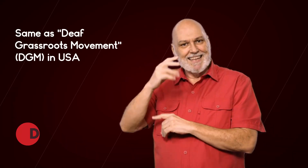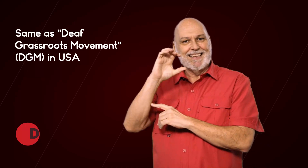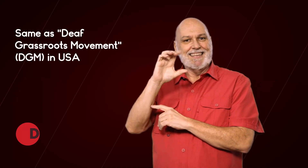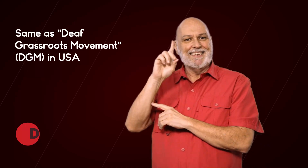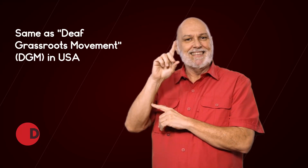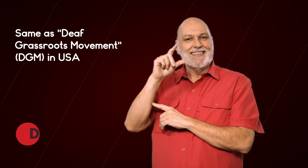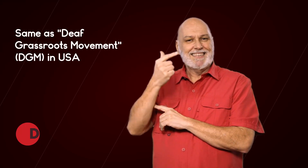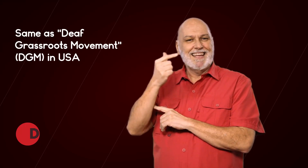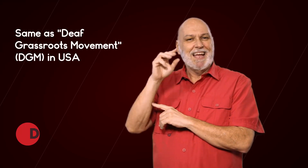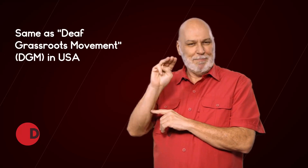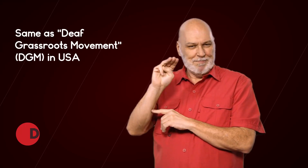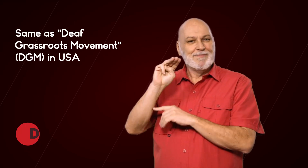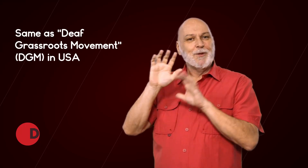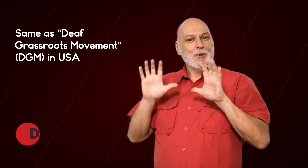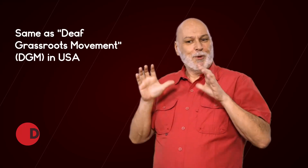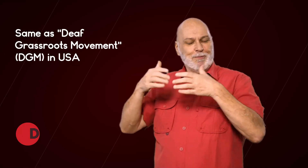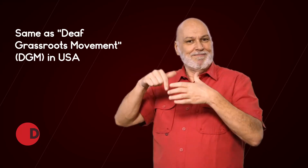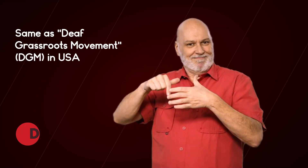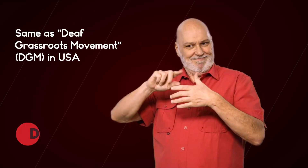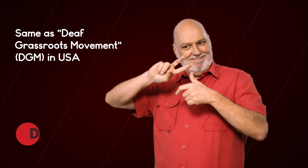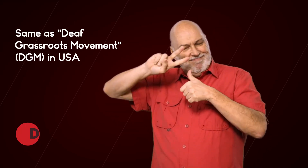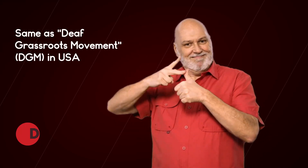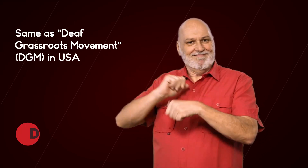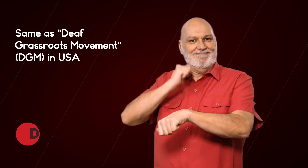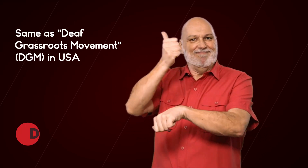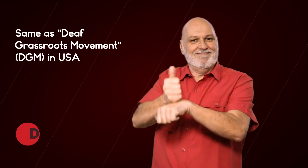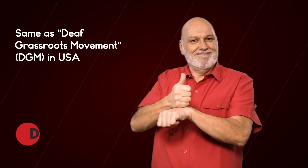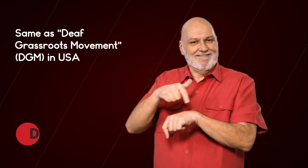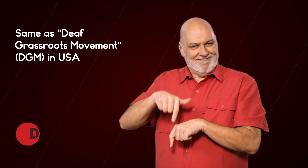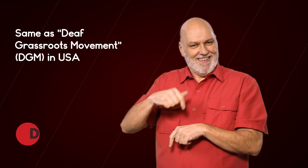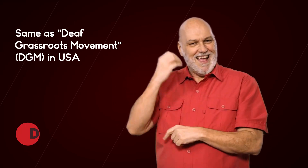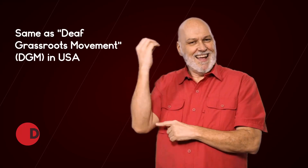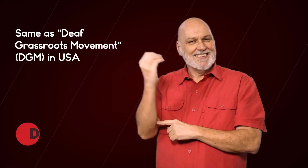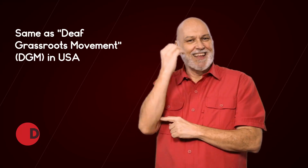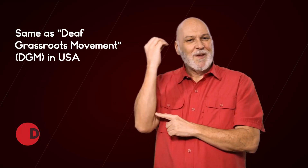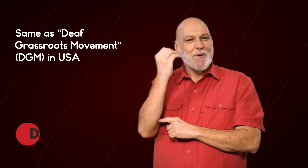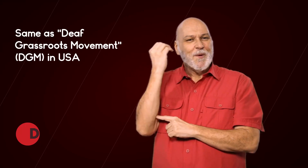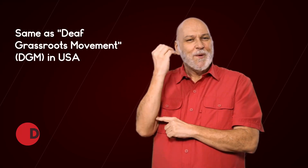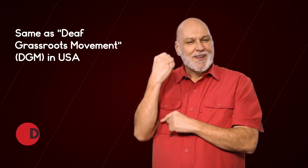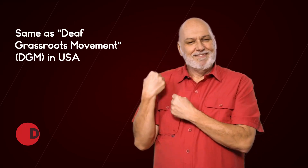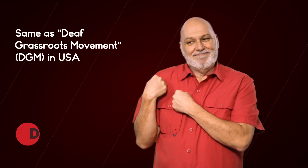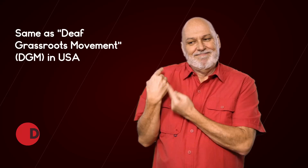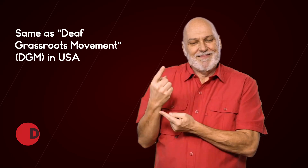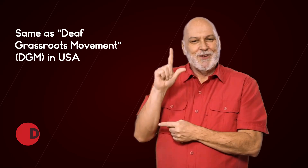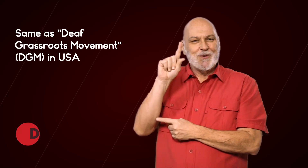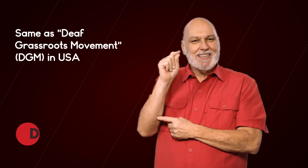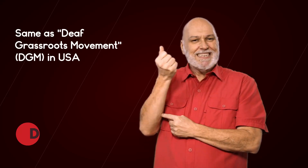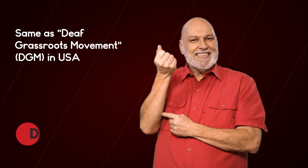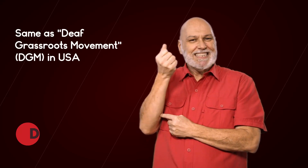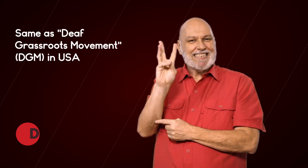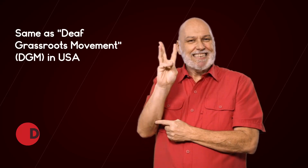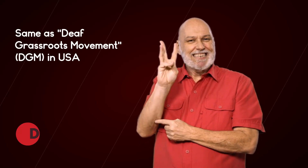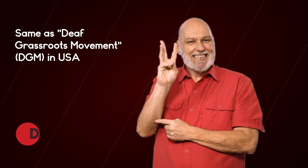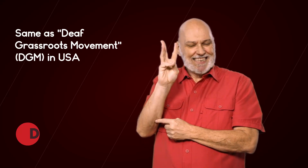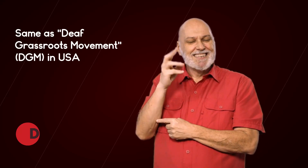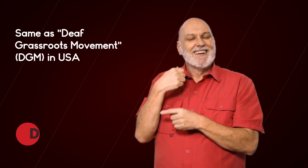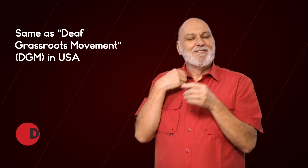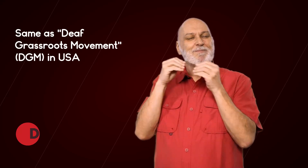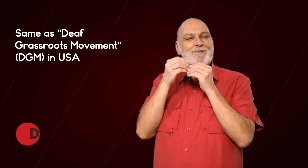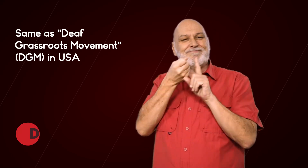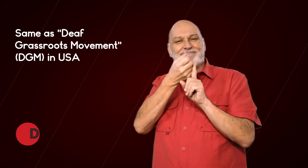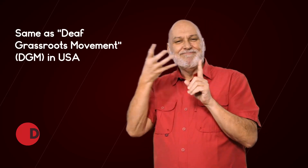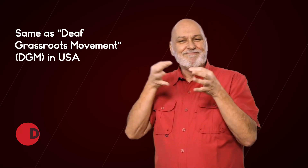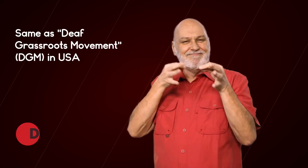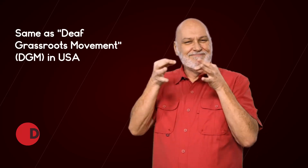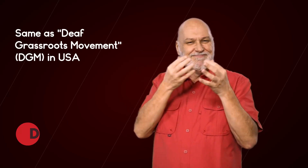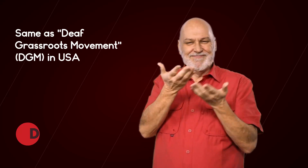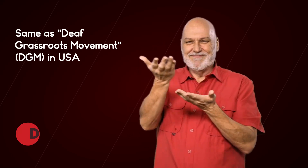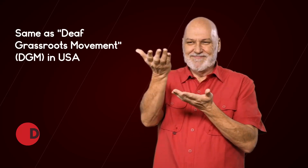There is a second CDGM group in Ontario formed in 2016.